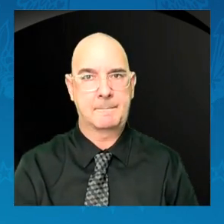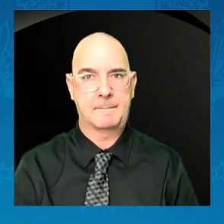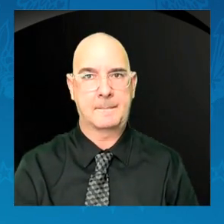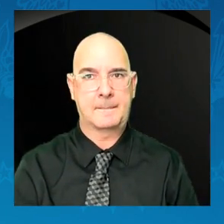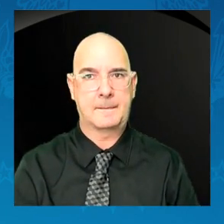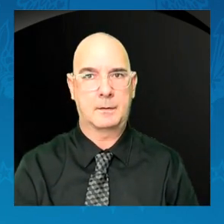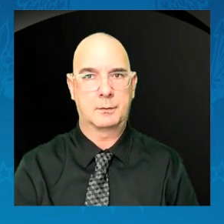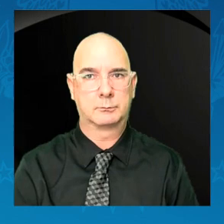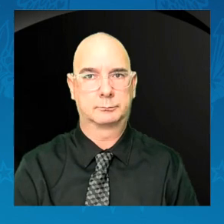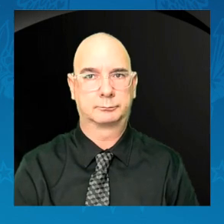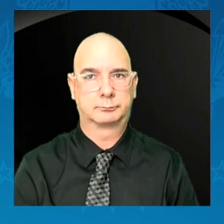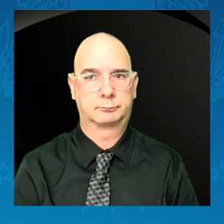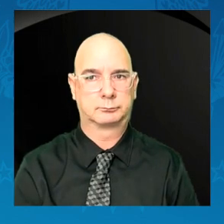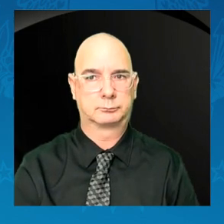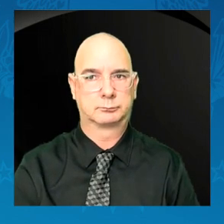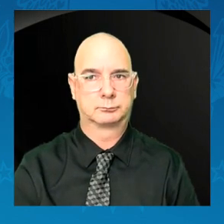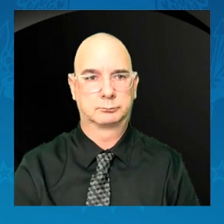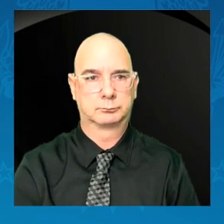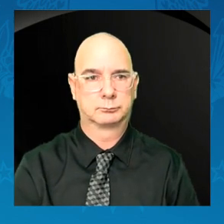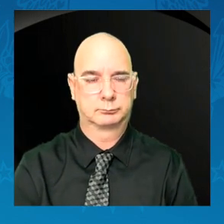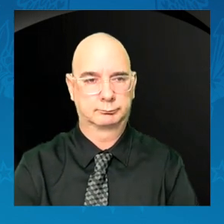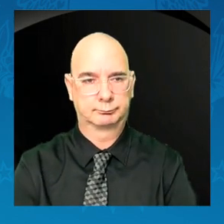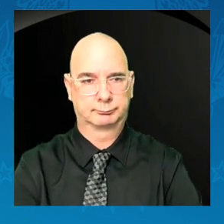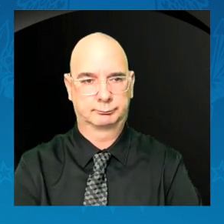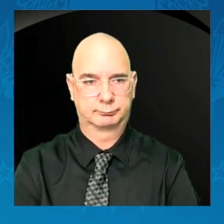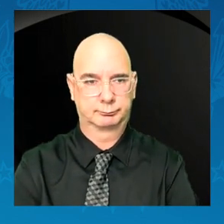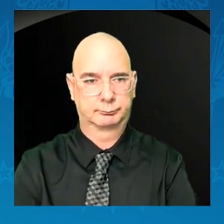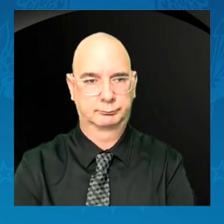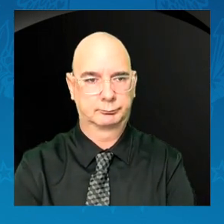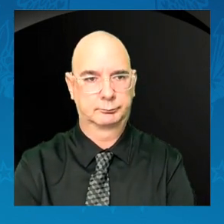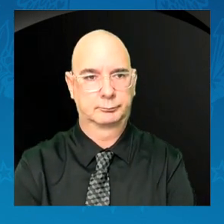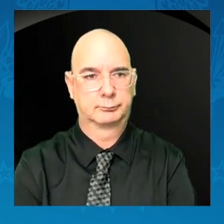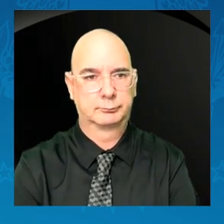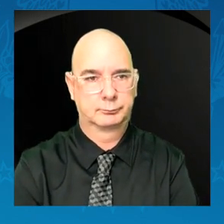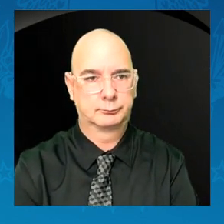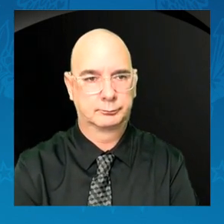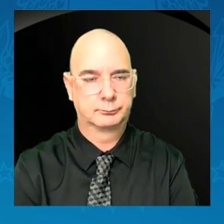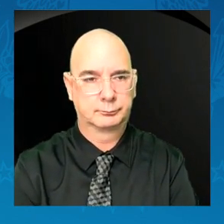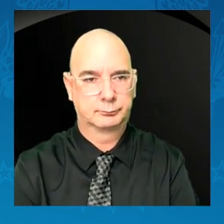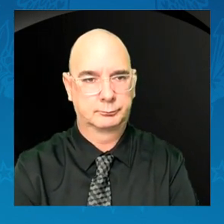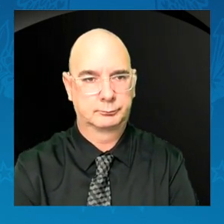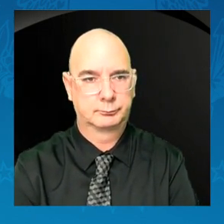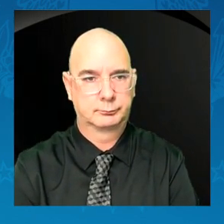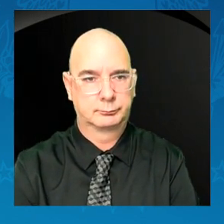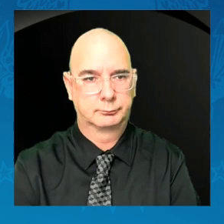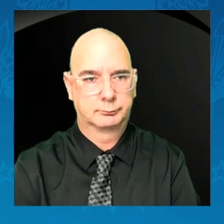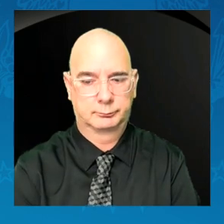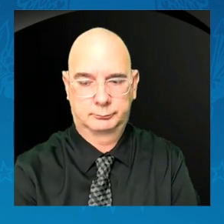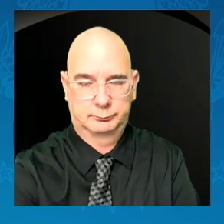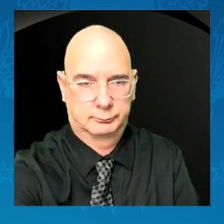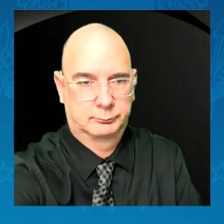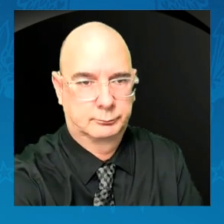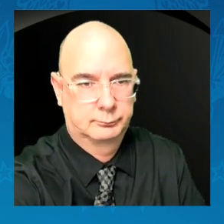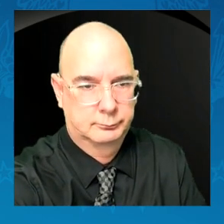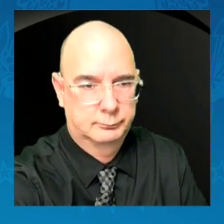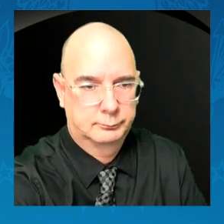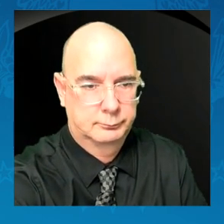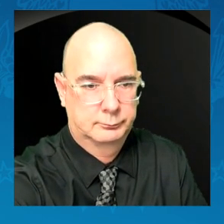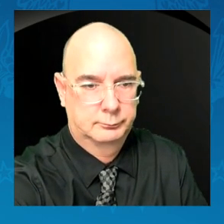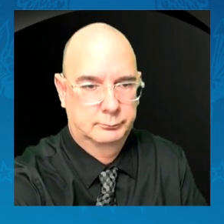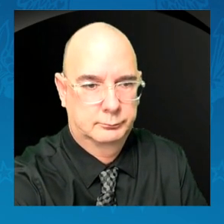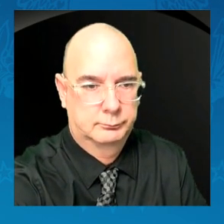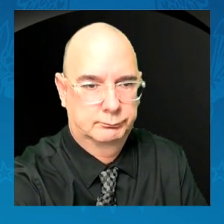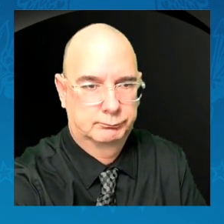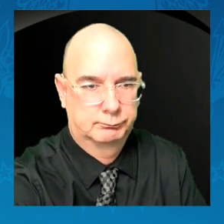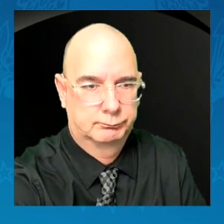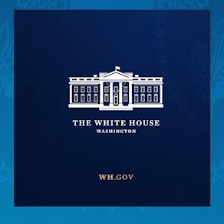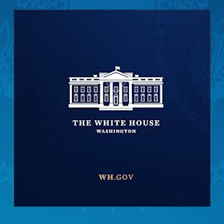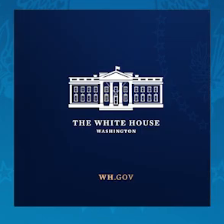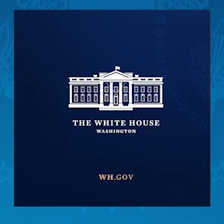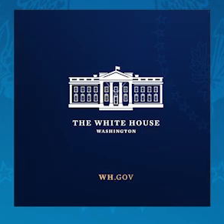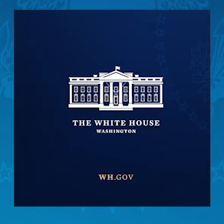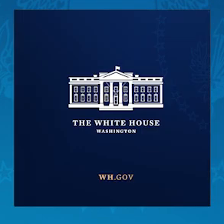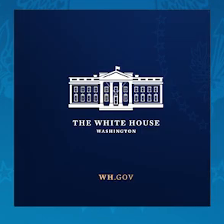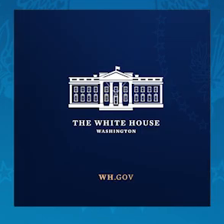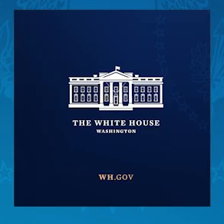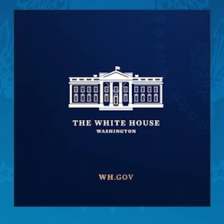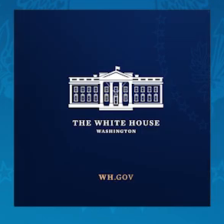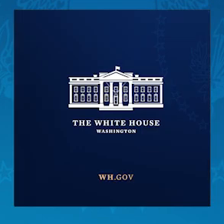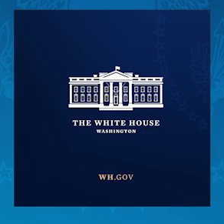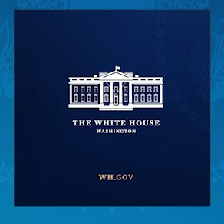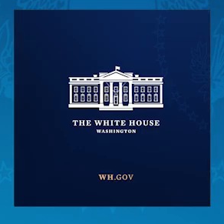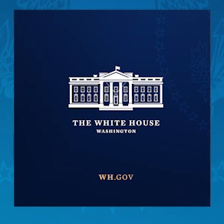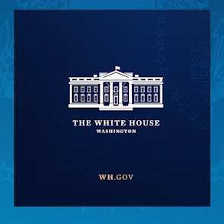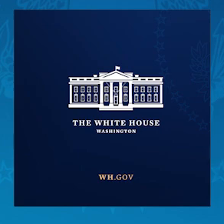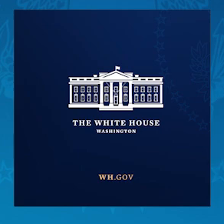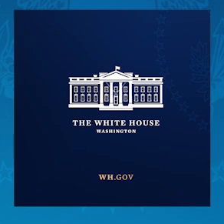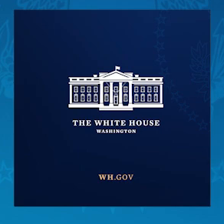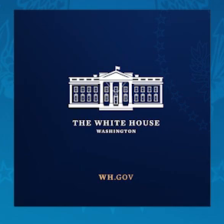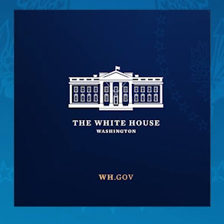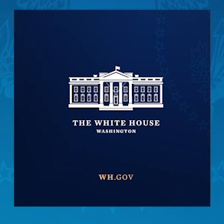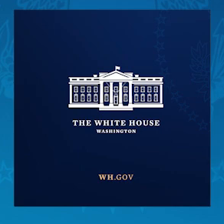We are always focused on the public health